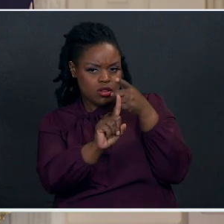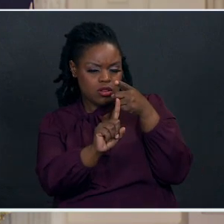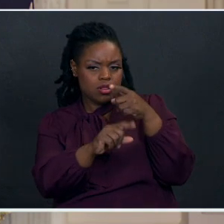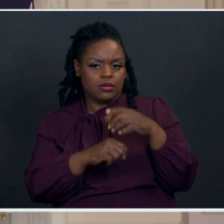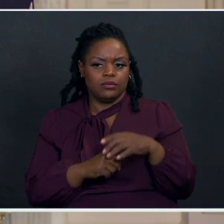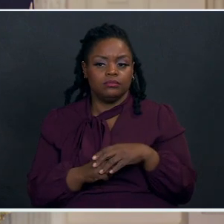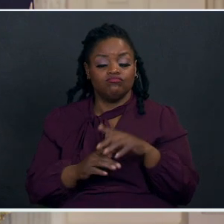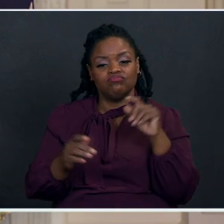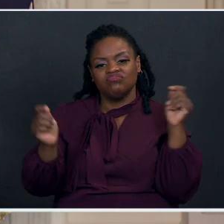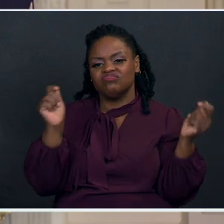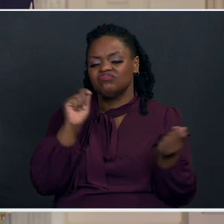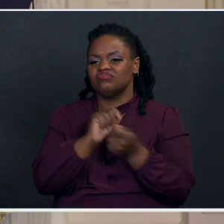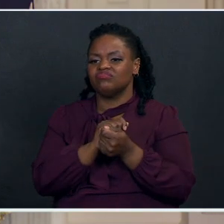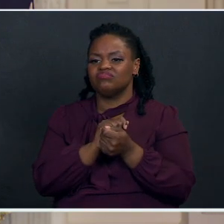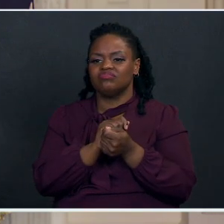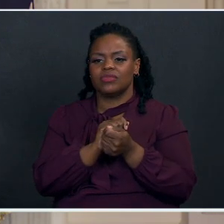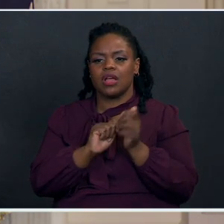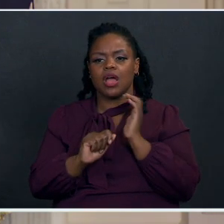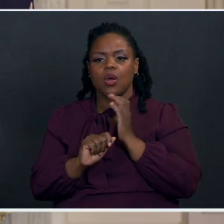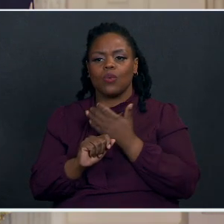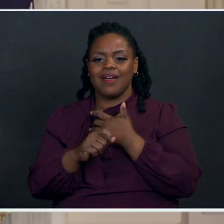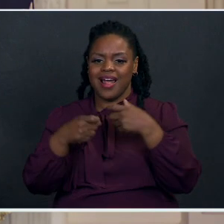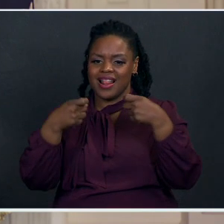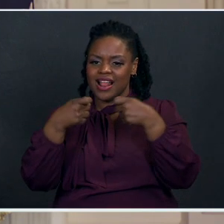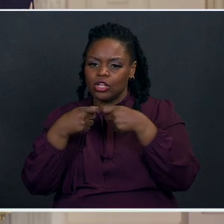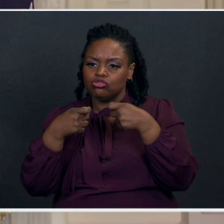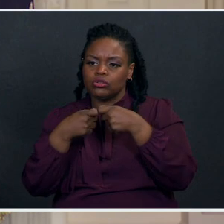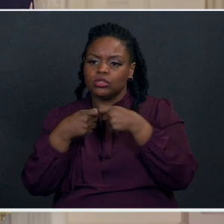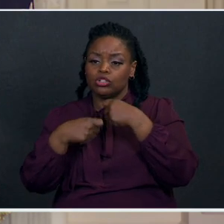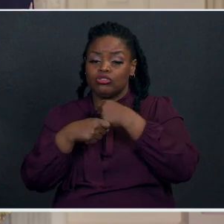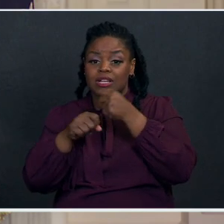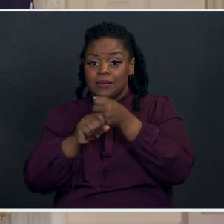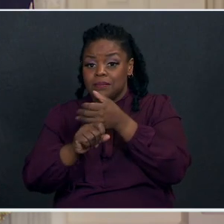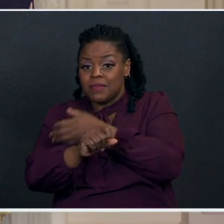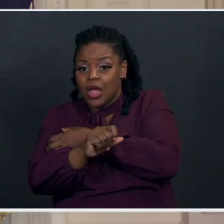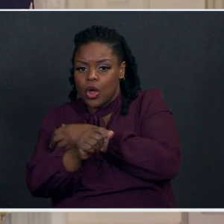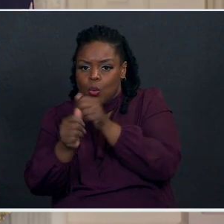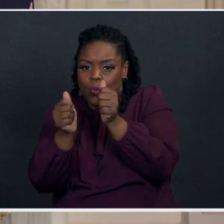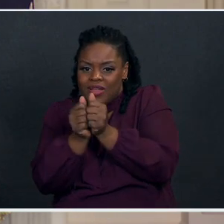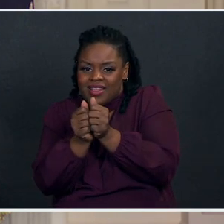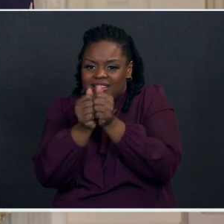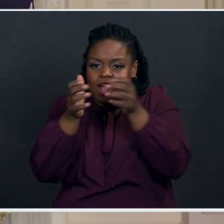to produce power without carbon pollution will be a tremendous spur to job creation